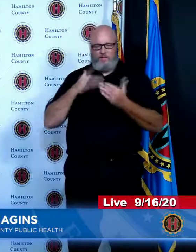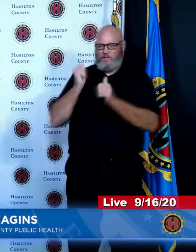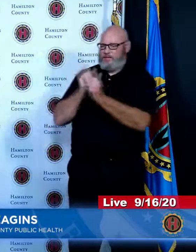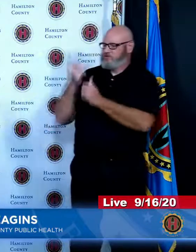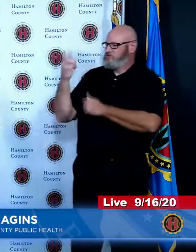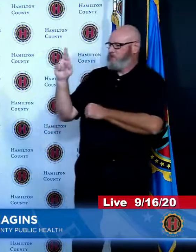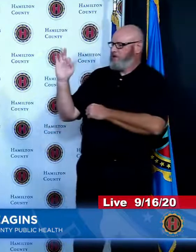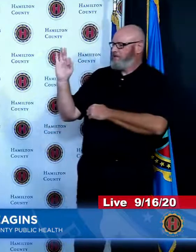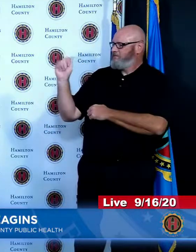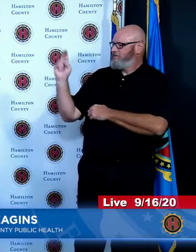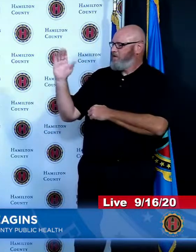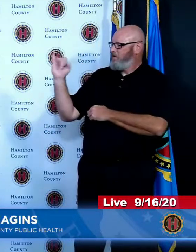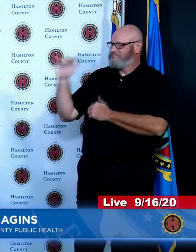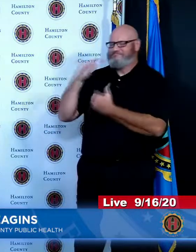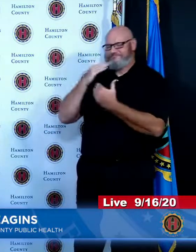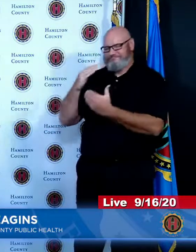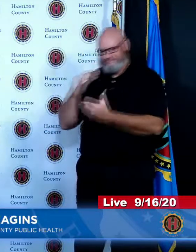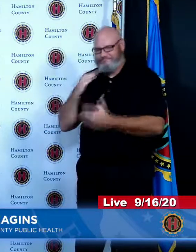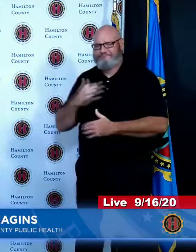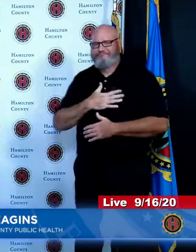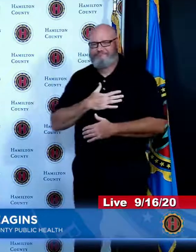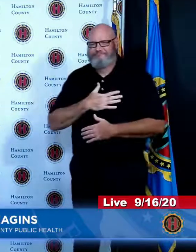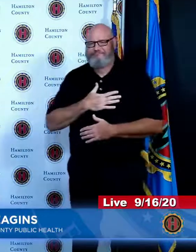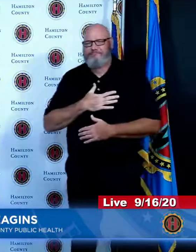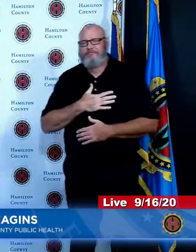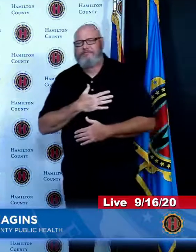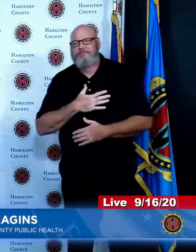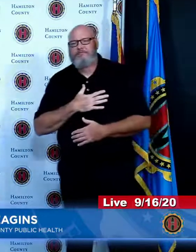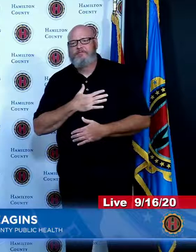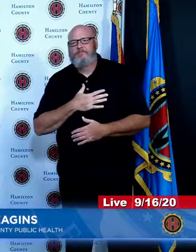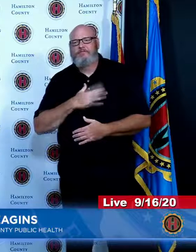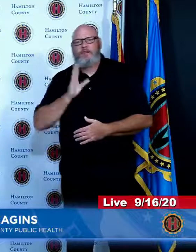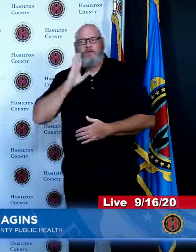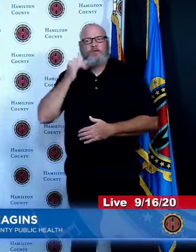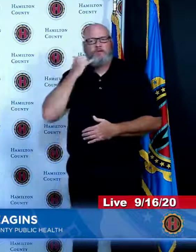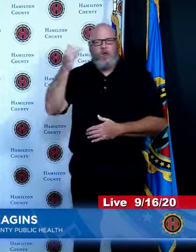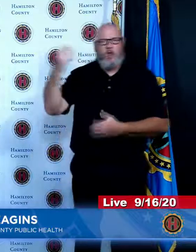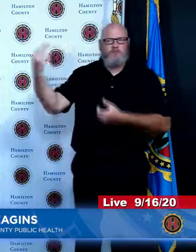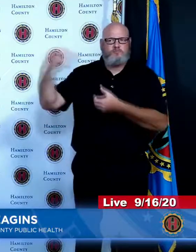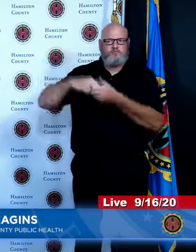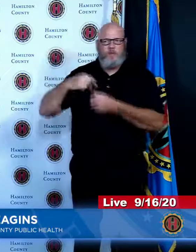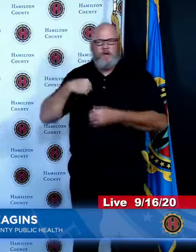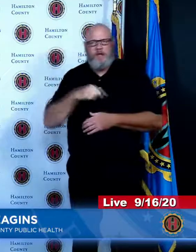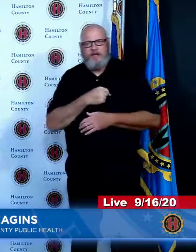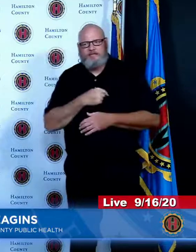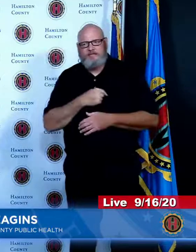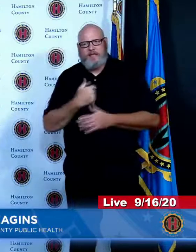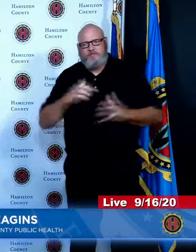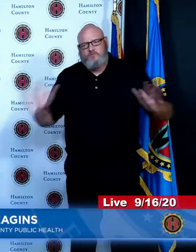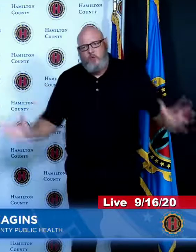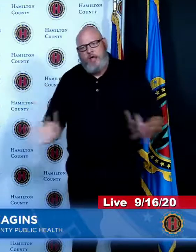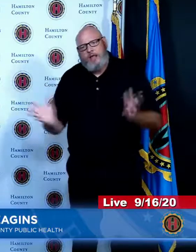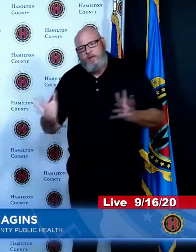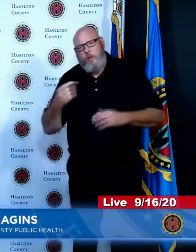Tony Fouci actually joined us and he was trying to pump us up locally and we were like no sir we need to pump you up and and so we we do maintain a